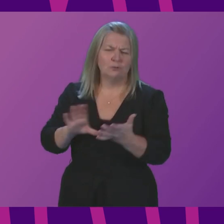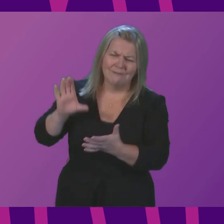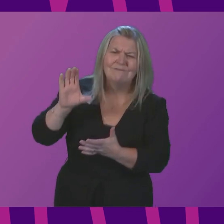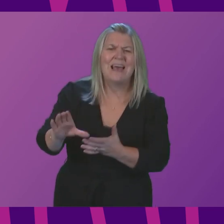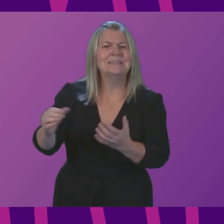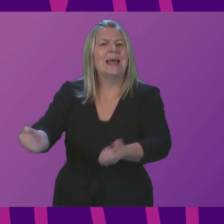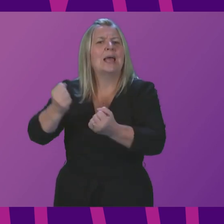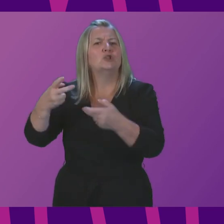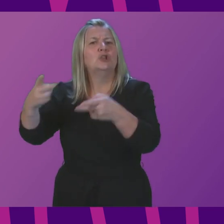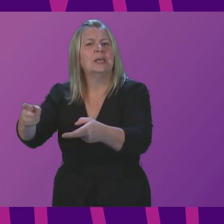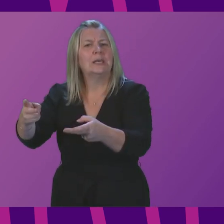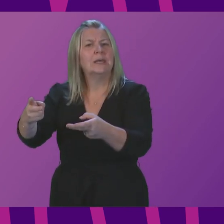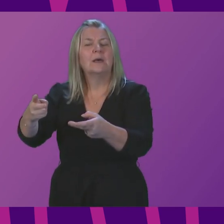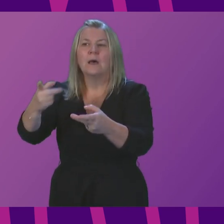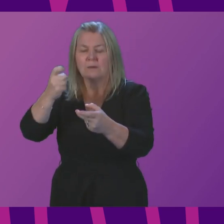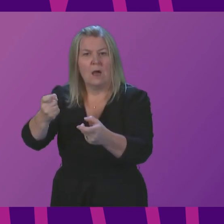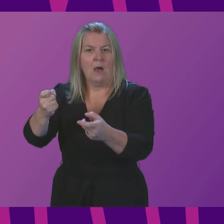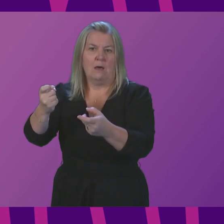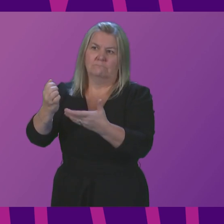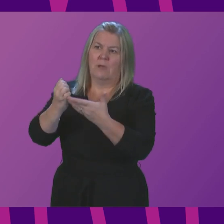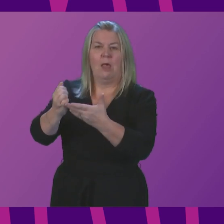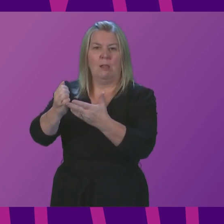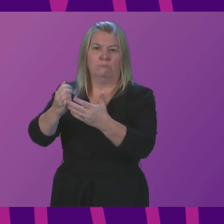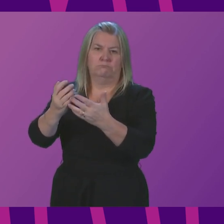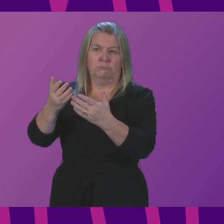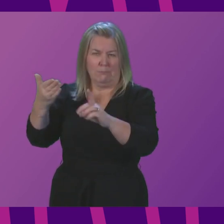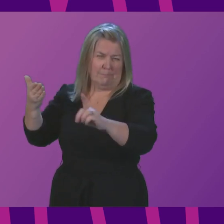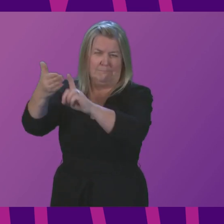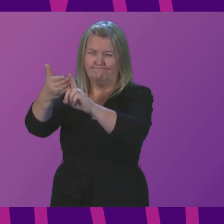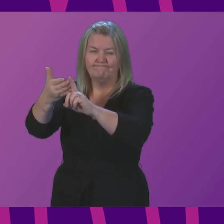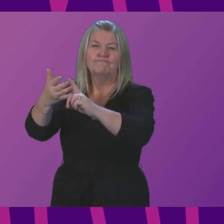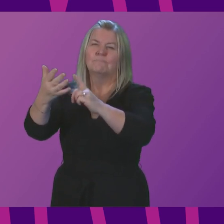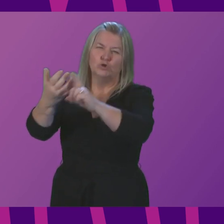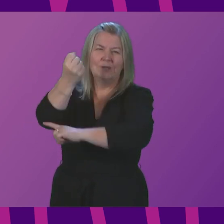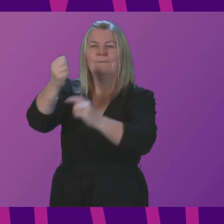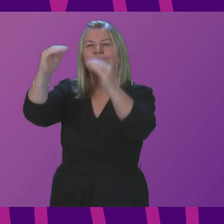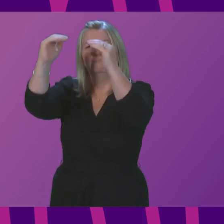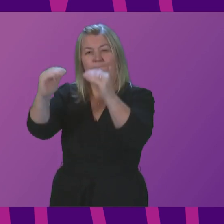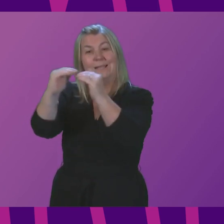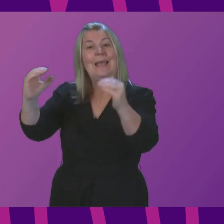will get us to net zero while delivering the best deal for taxpayers and energy consumers.